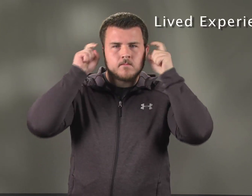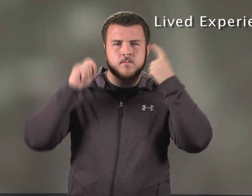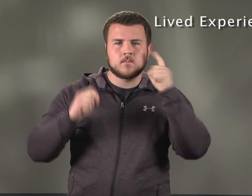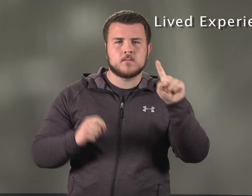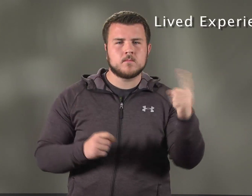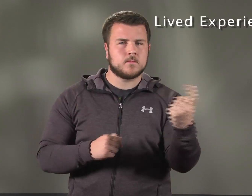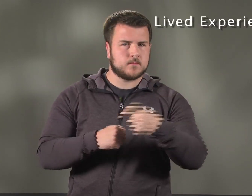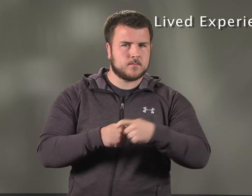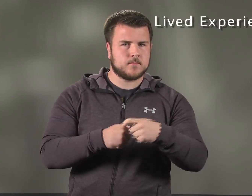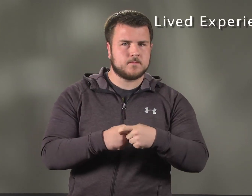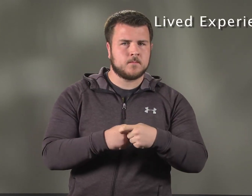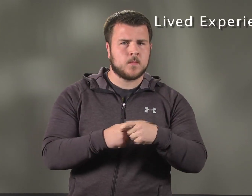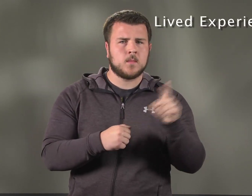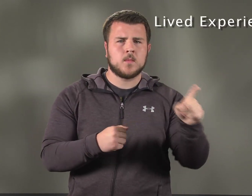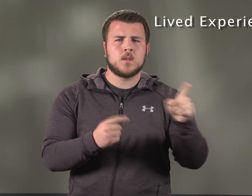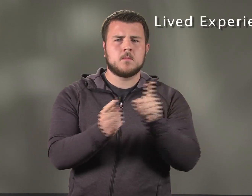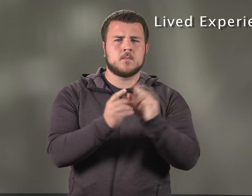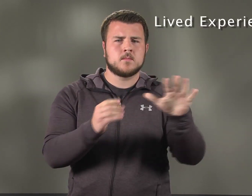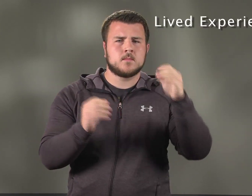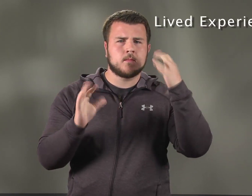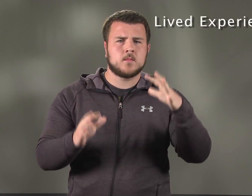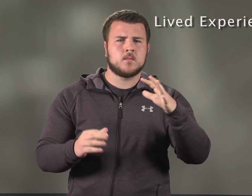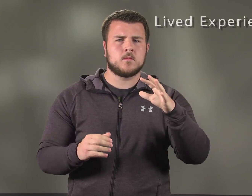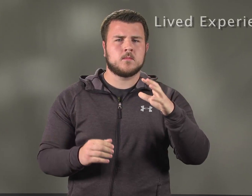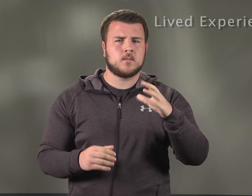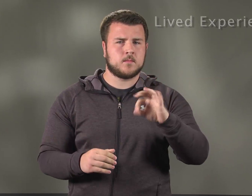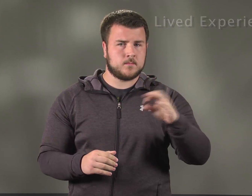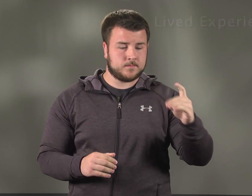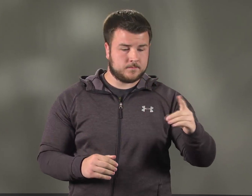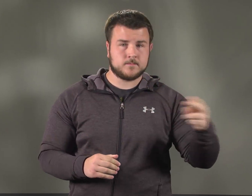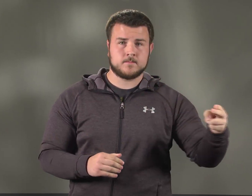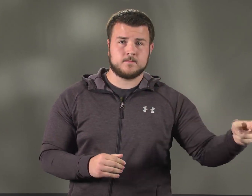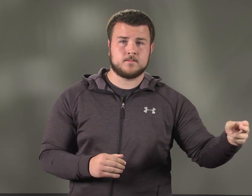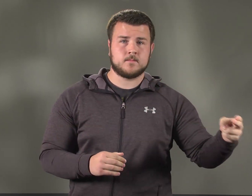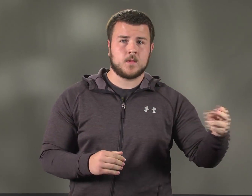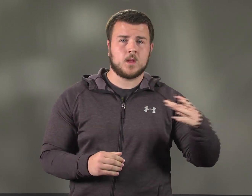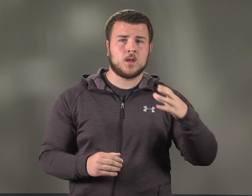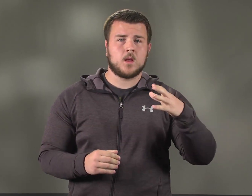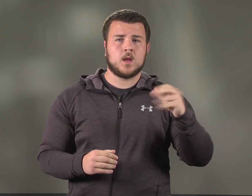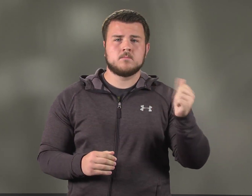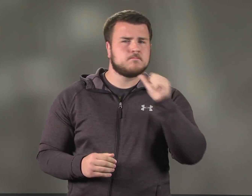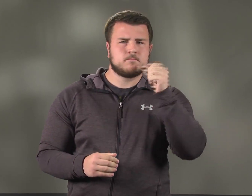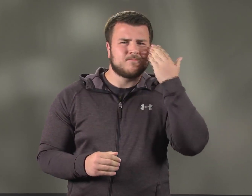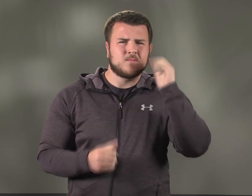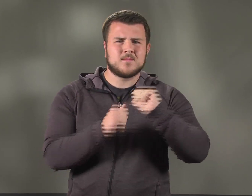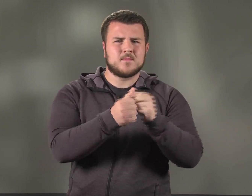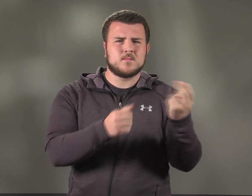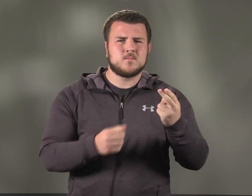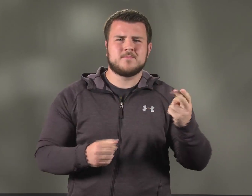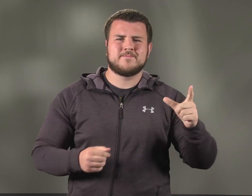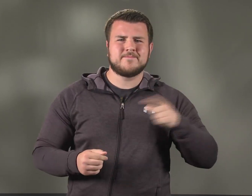and had just gotten hearing aids for the first time. He met his teacher of students who are deaf and hard of hearing